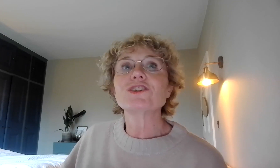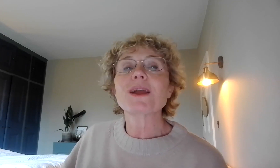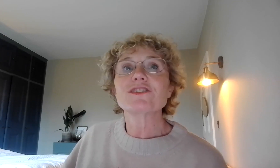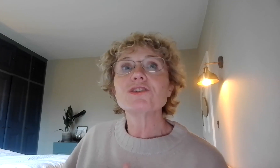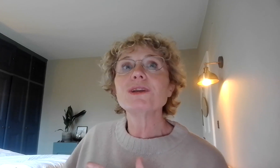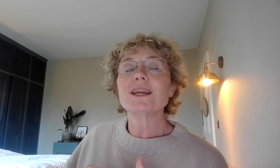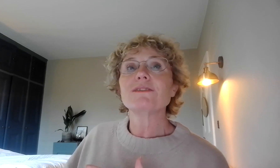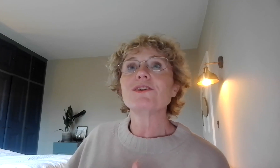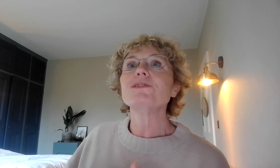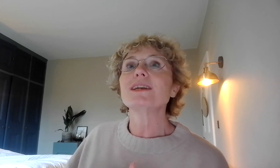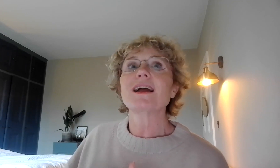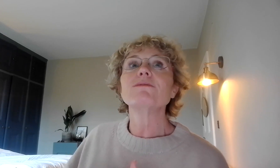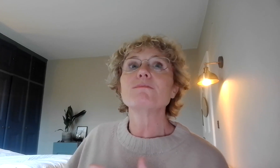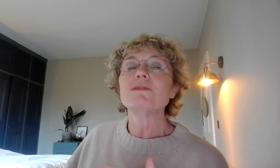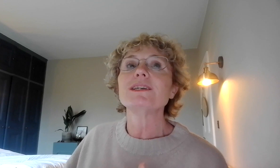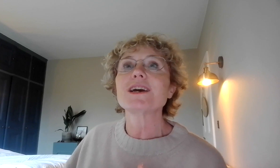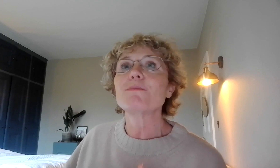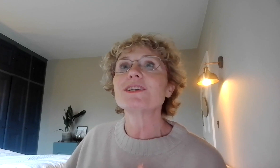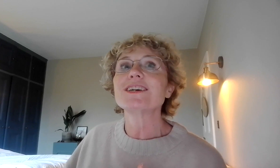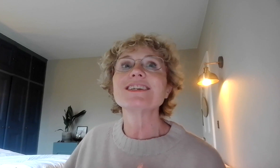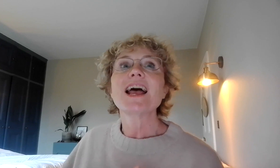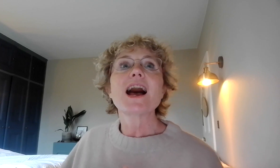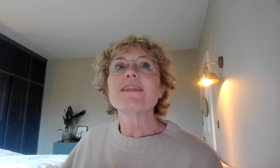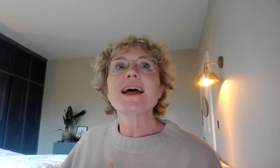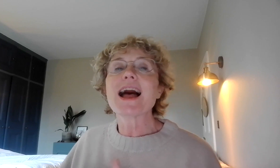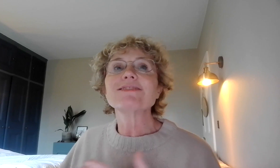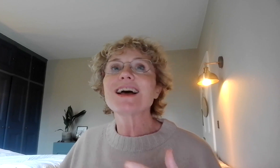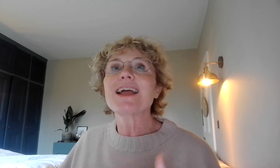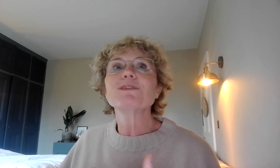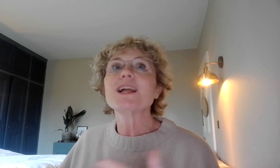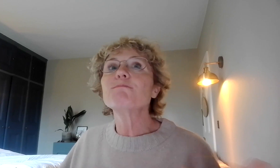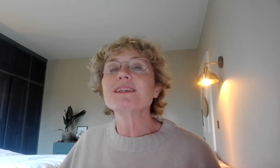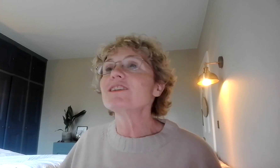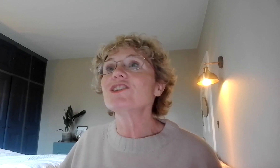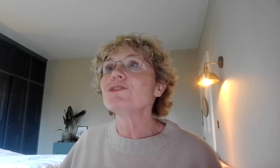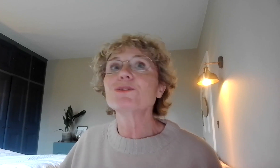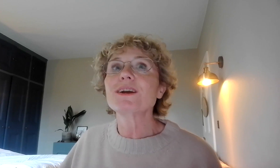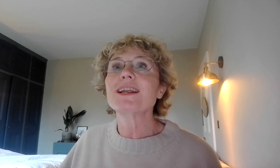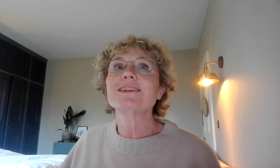So we had two years of using remote interpreters. And then after that, it was business as usual, really.